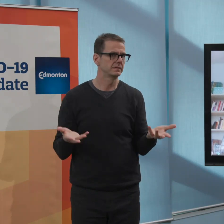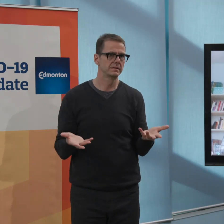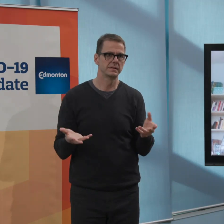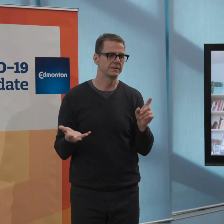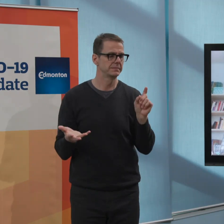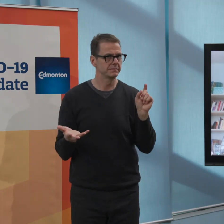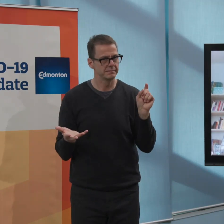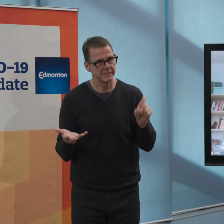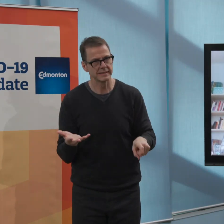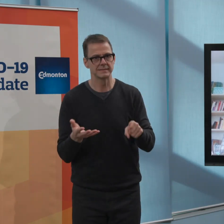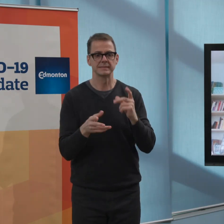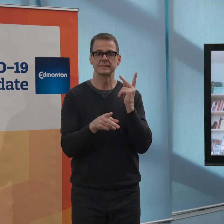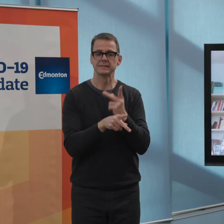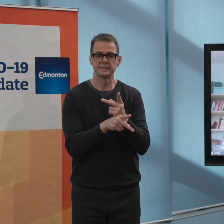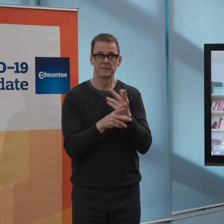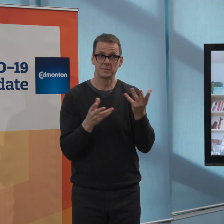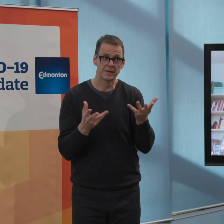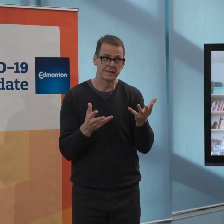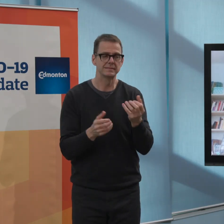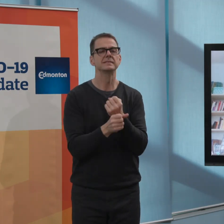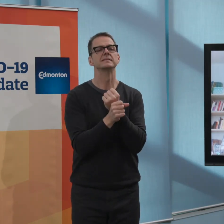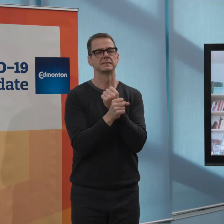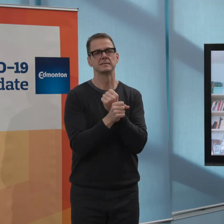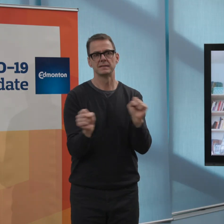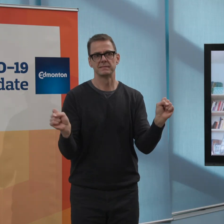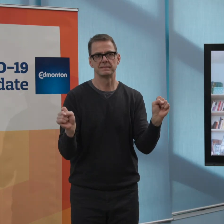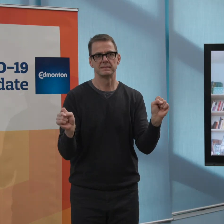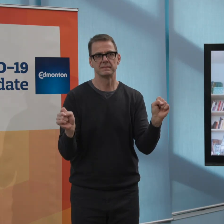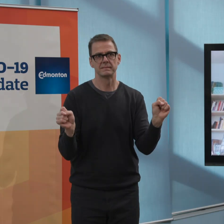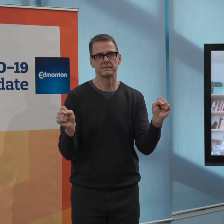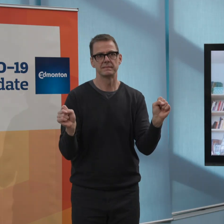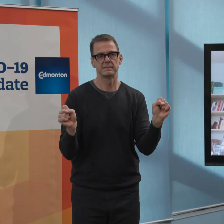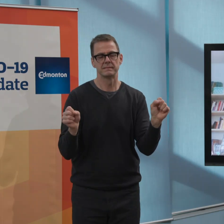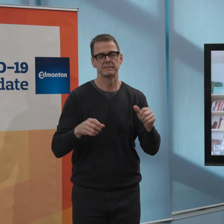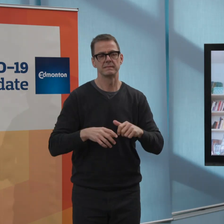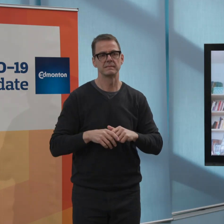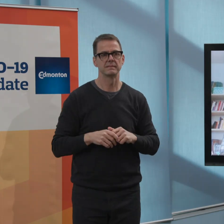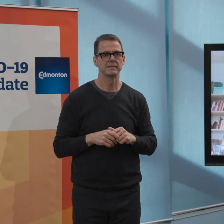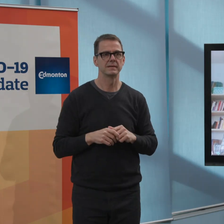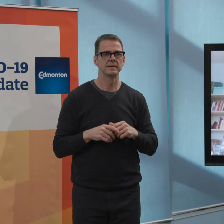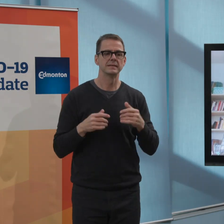to reduce the spread of covin I team will continue for an extended period of